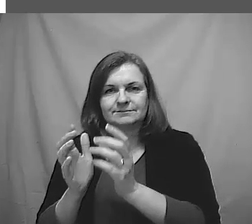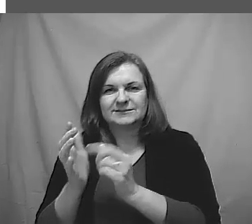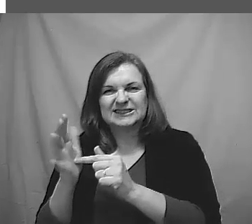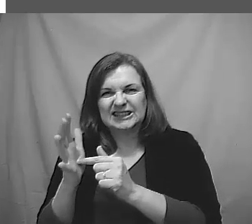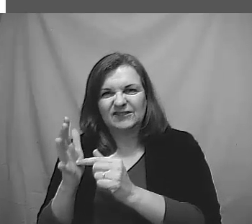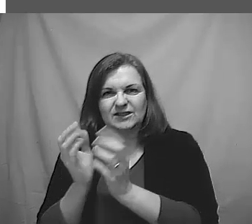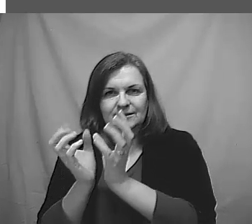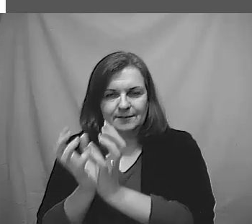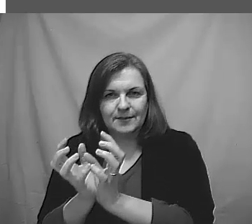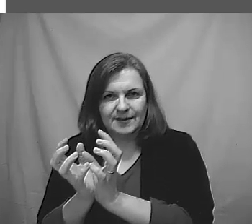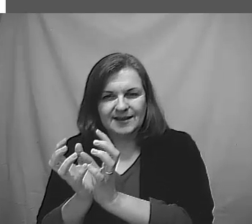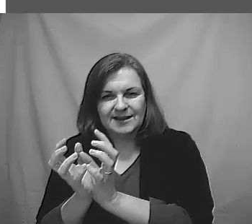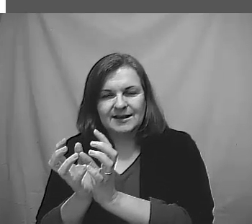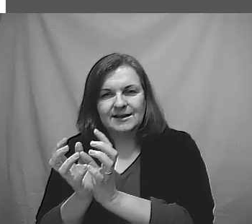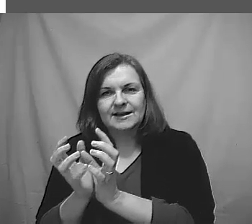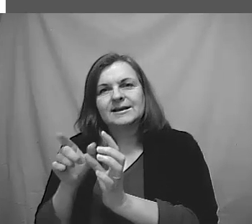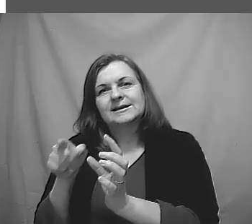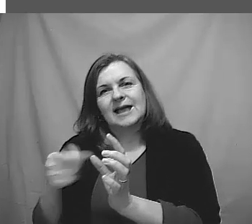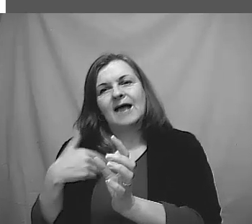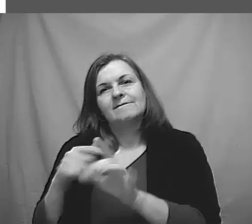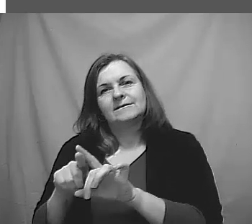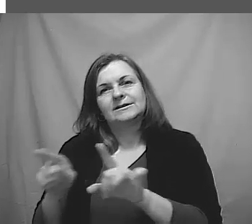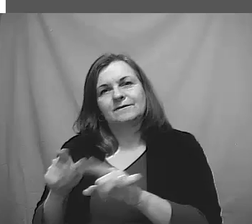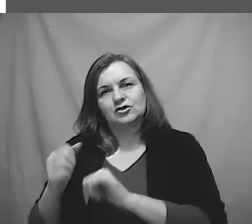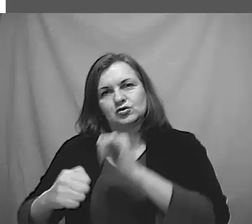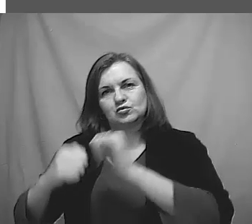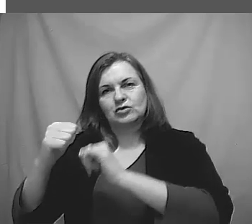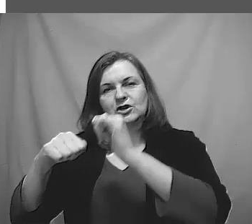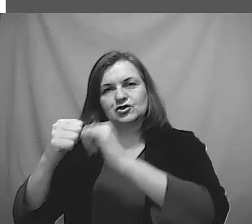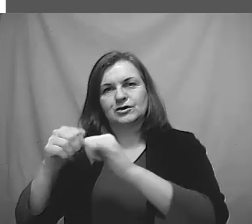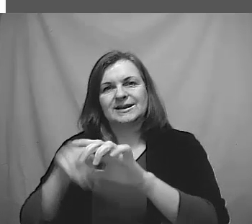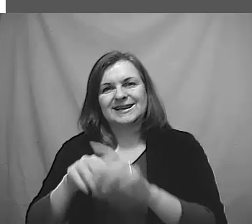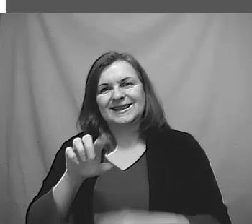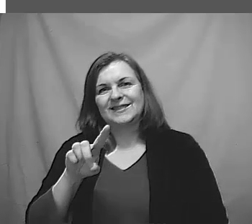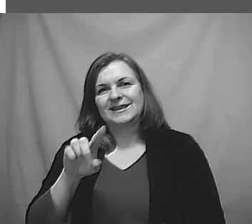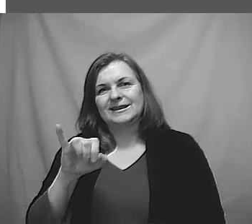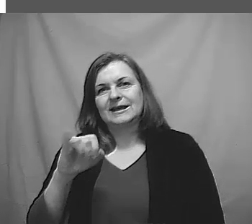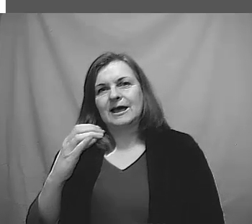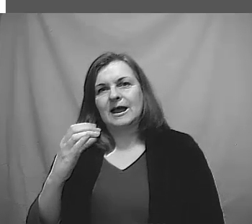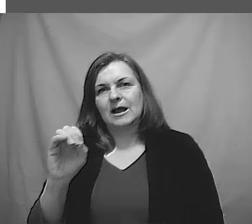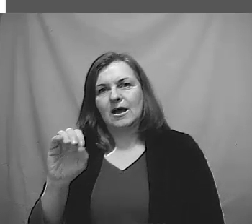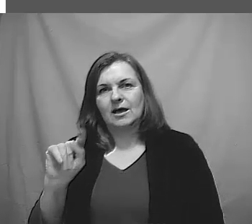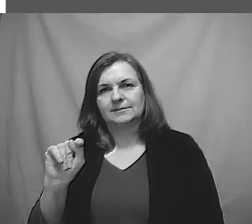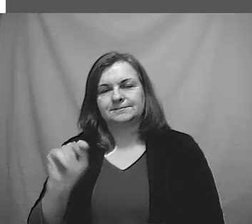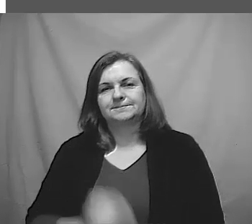so the dicot or two cotyledons two embryonic leaves very very different structure in our dicot